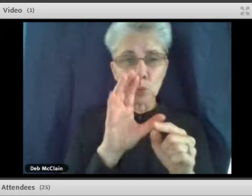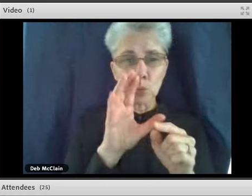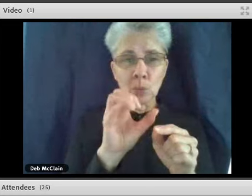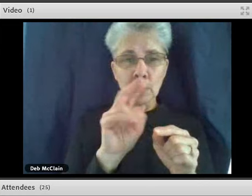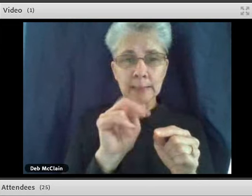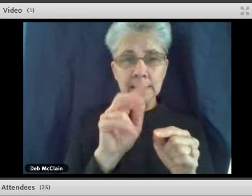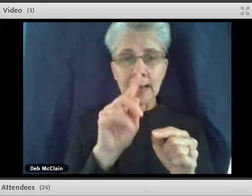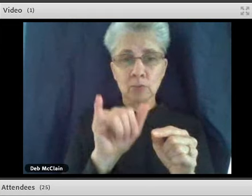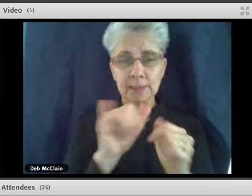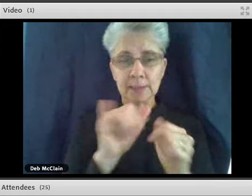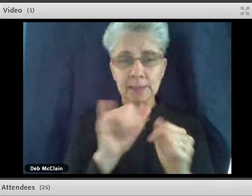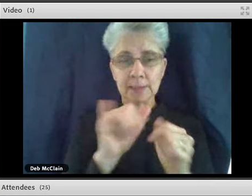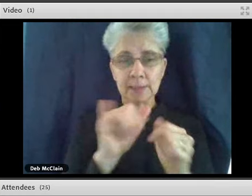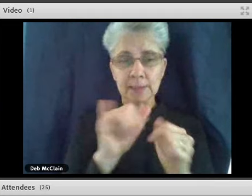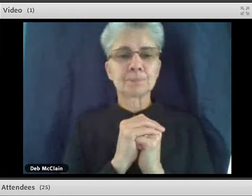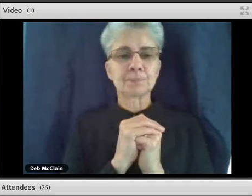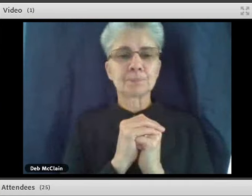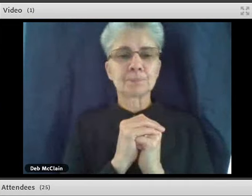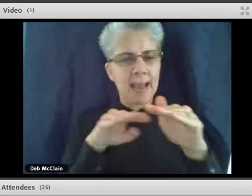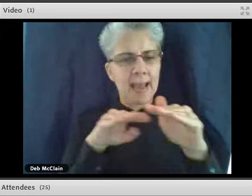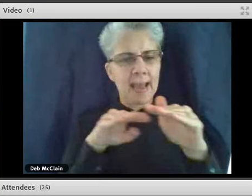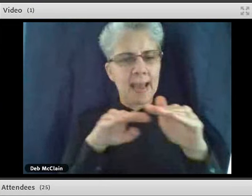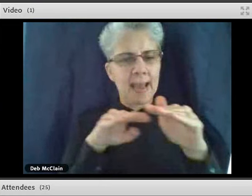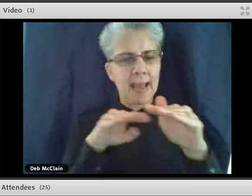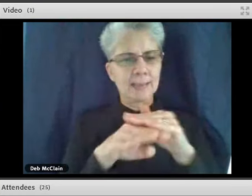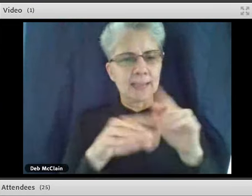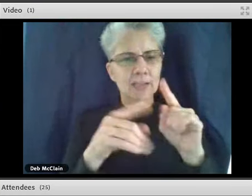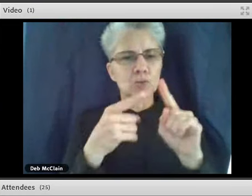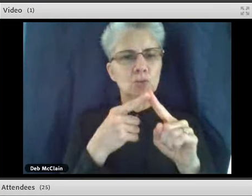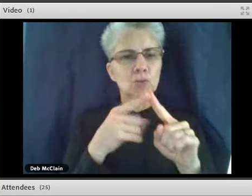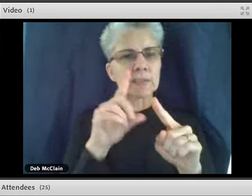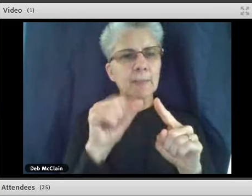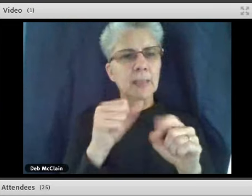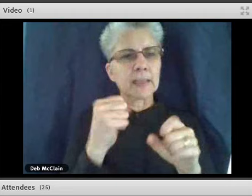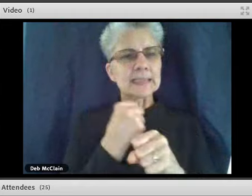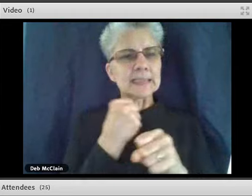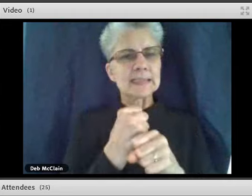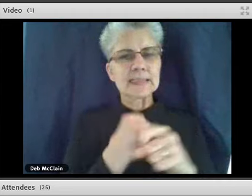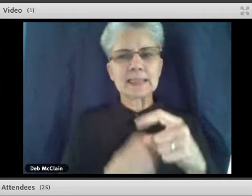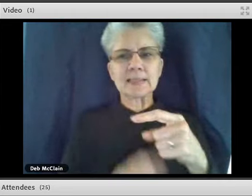but you can also get down to your county level, as well. And I'll kind of point that one out as we go through.